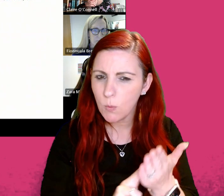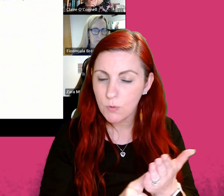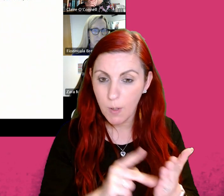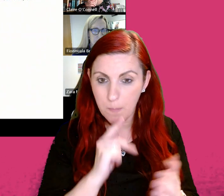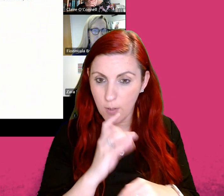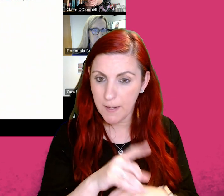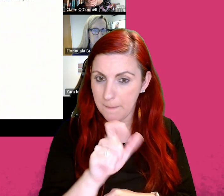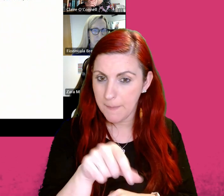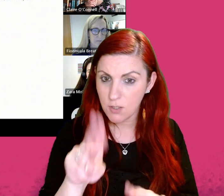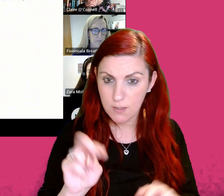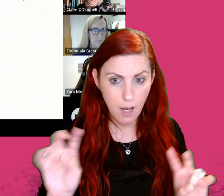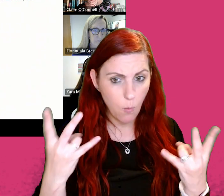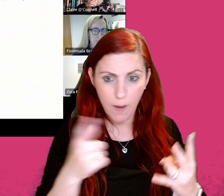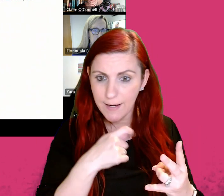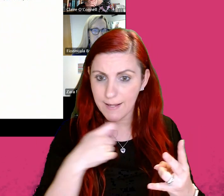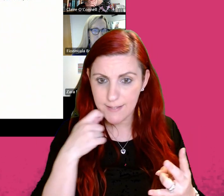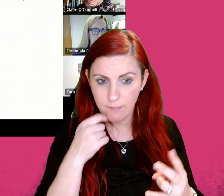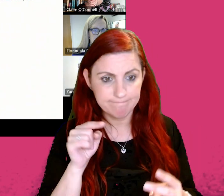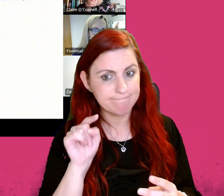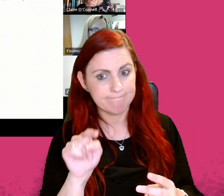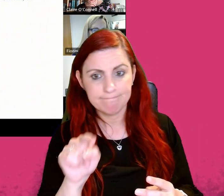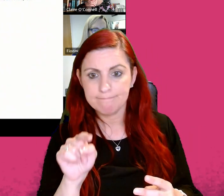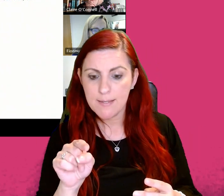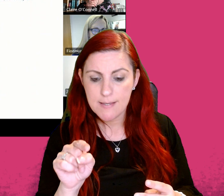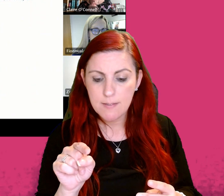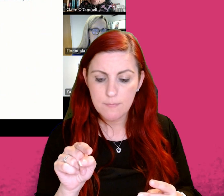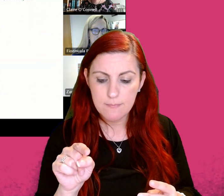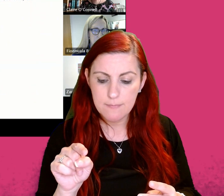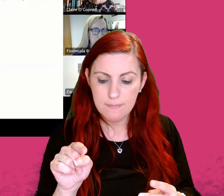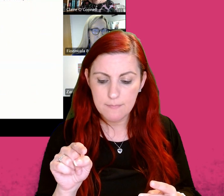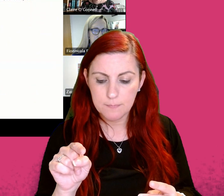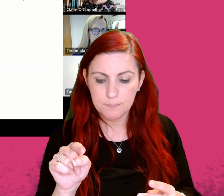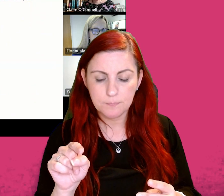say to you you know this is the reason why not that you that could be the case and a good example